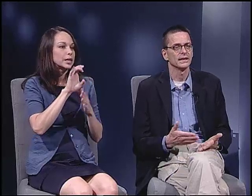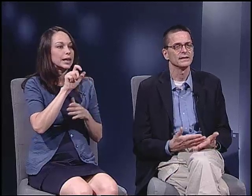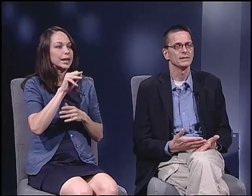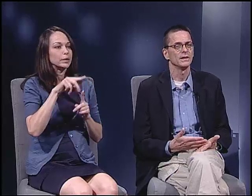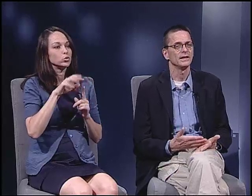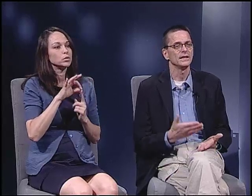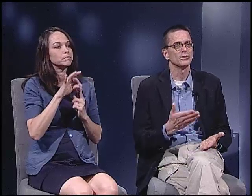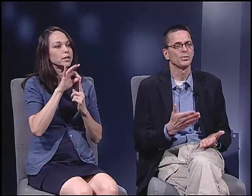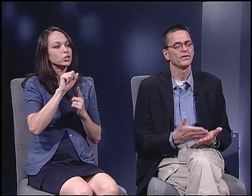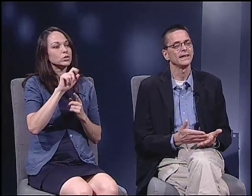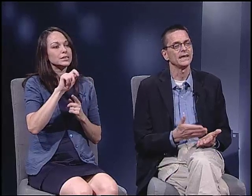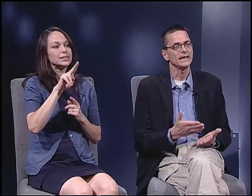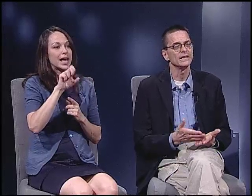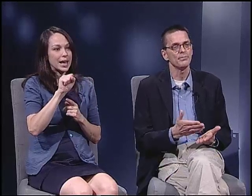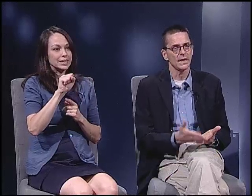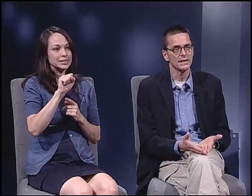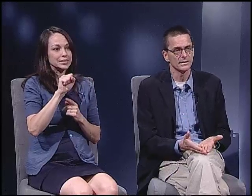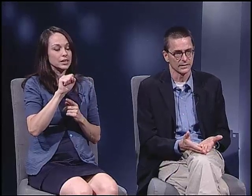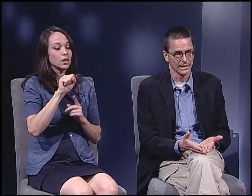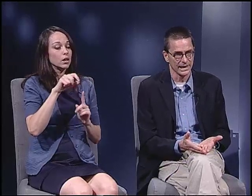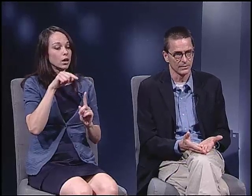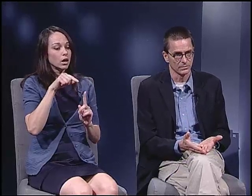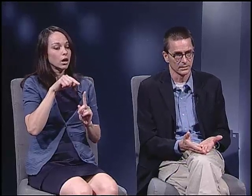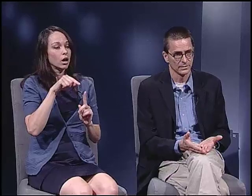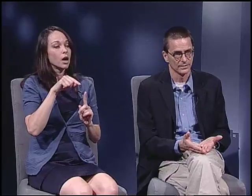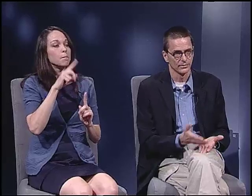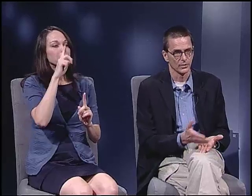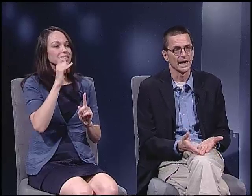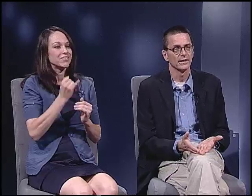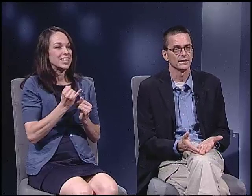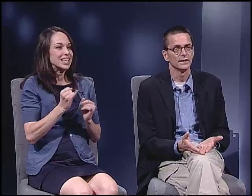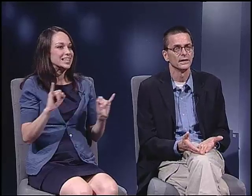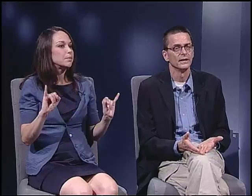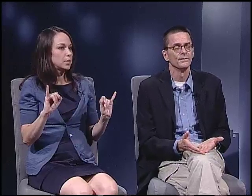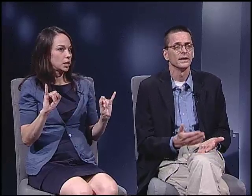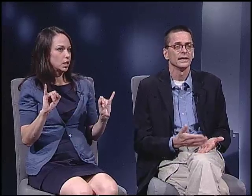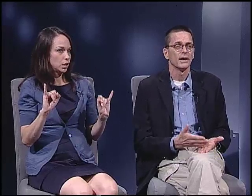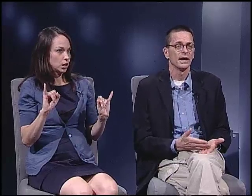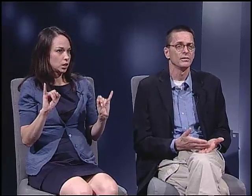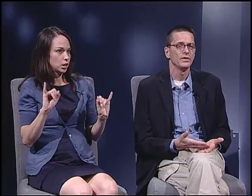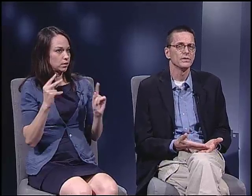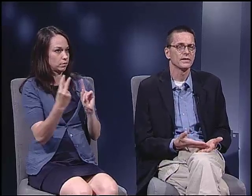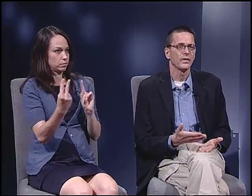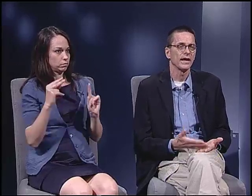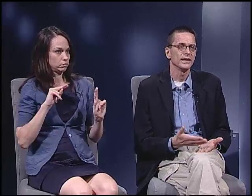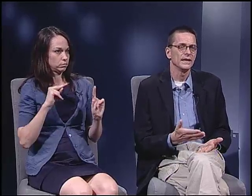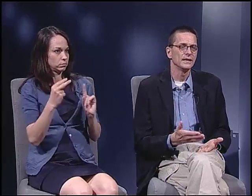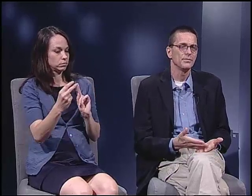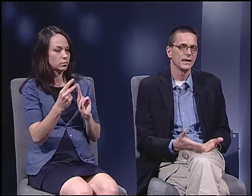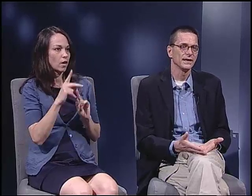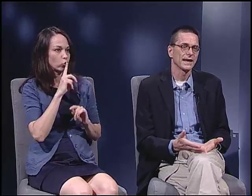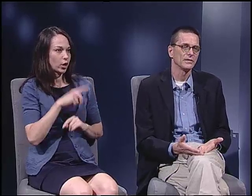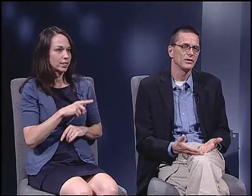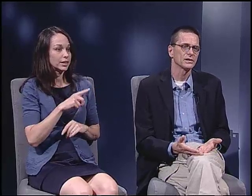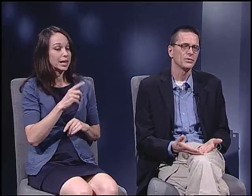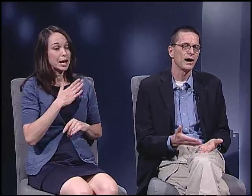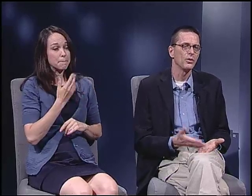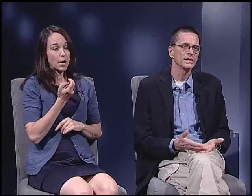on its ability to provide an independent account of reality. Now, my own view is that that independent account also always